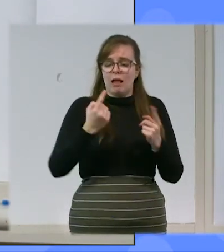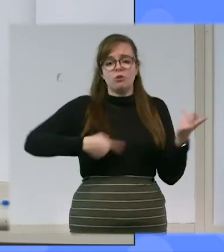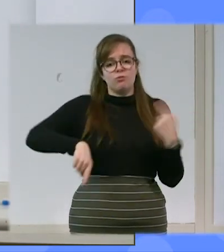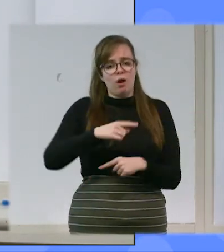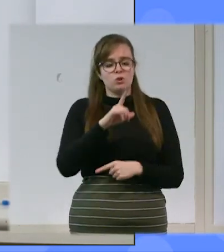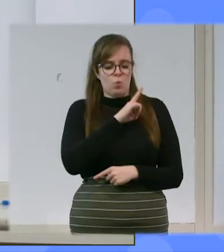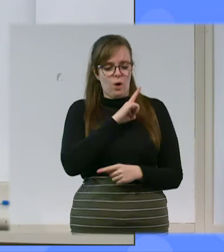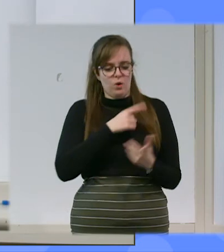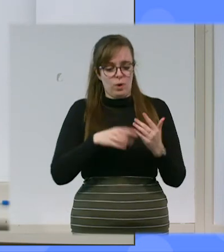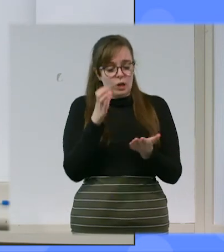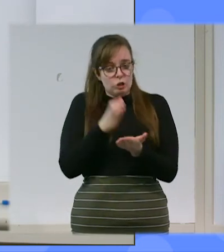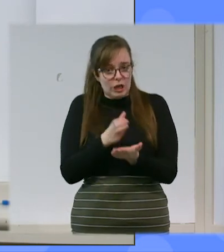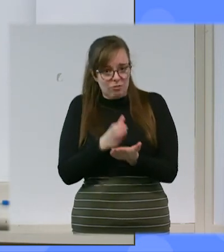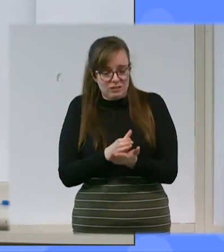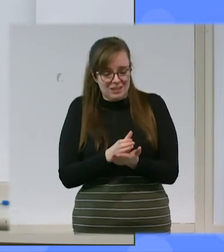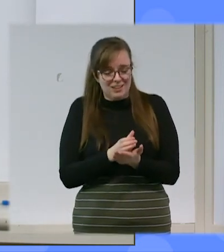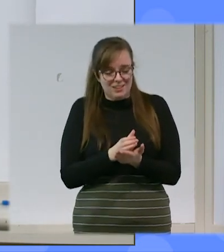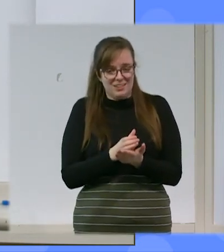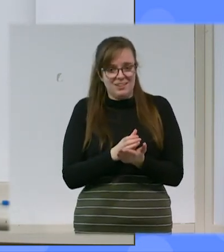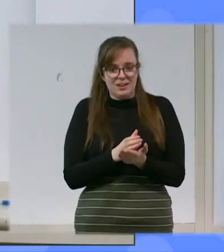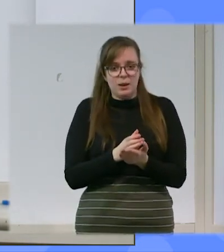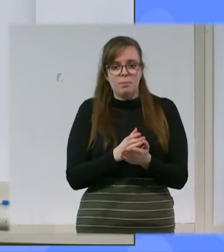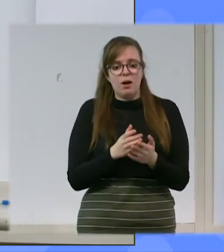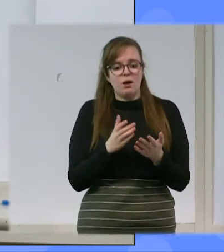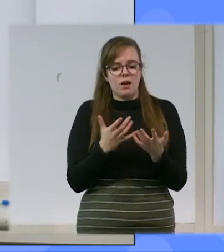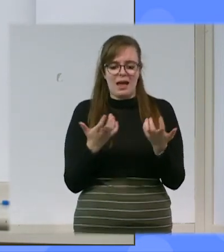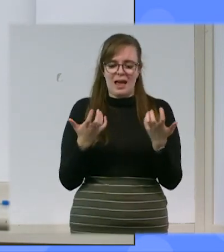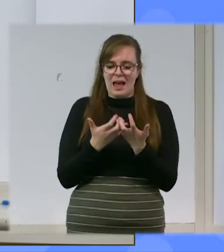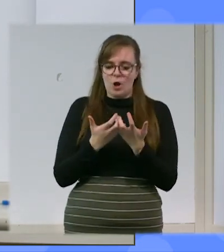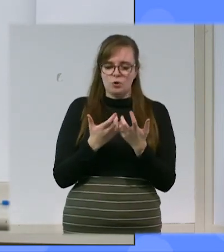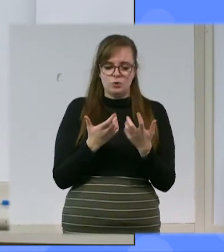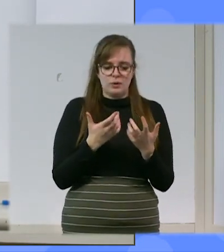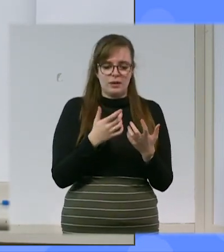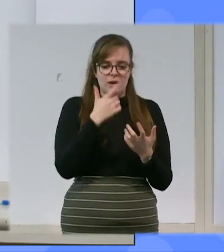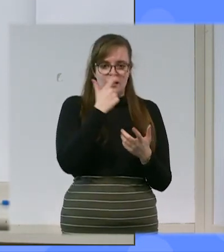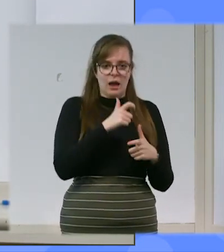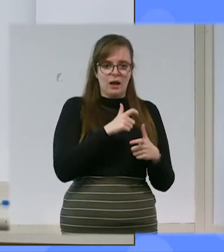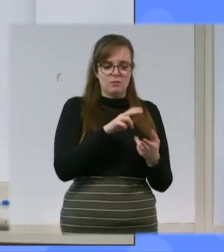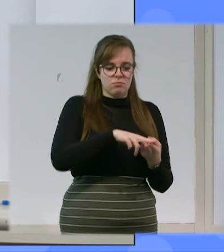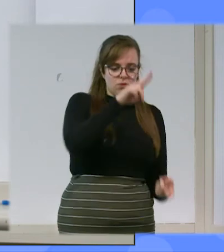are a charity that secondly as is actually how do we play one off against the other I've also watts and businesses in